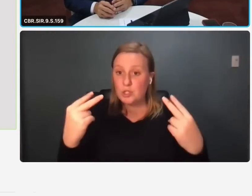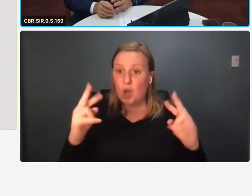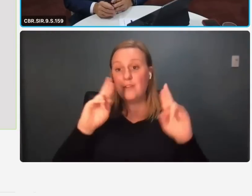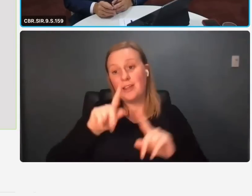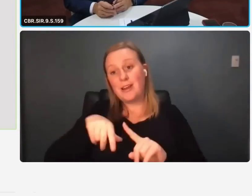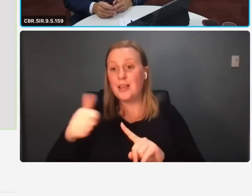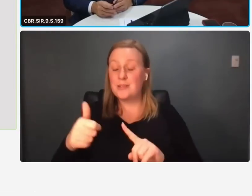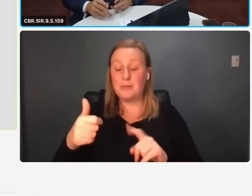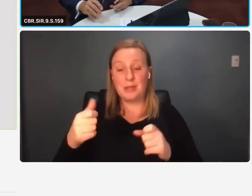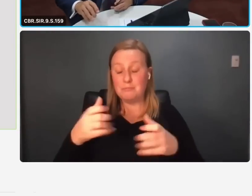So thank you very much everyone.